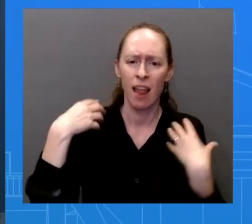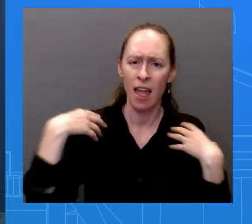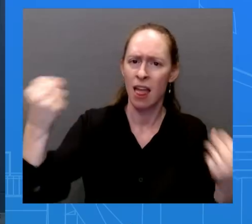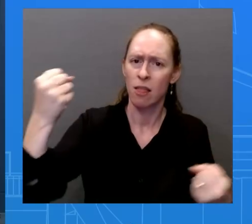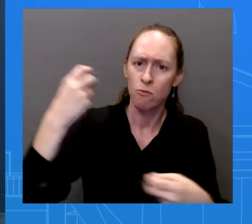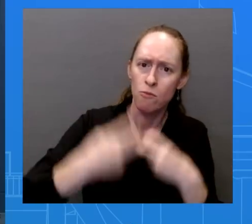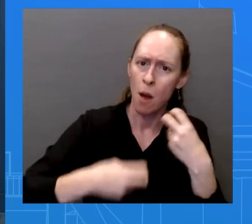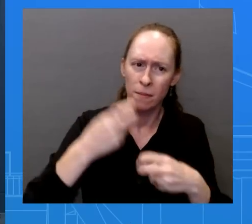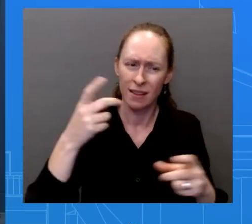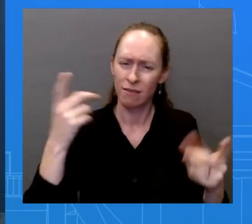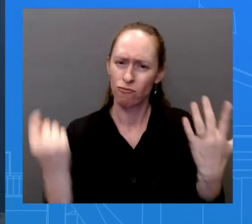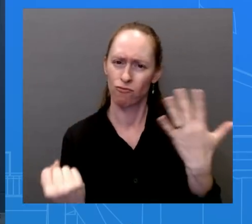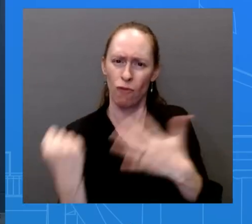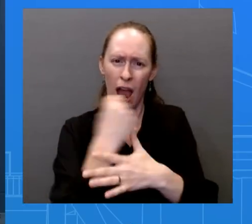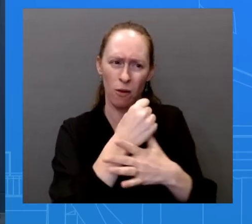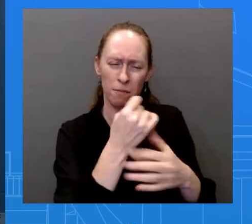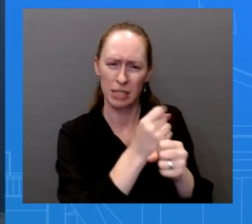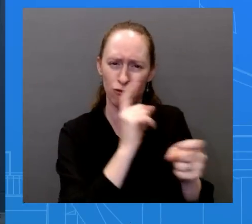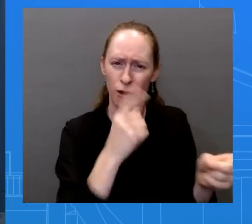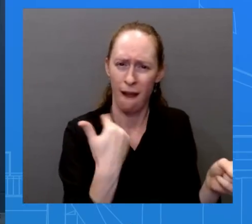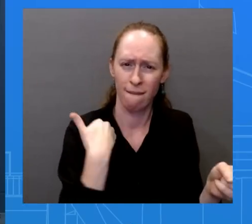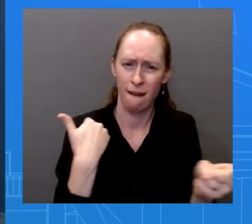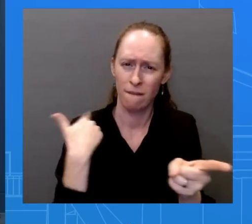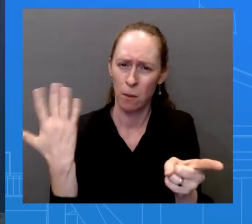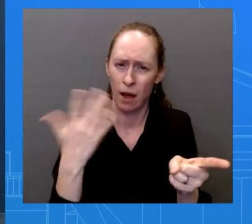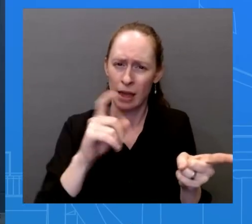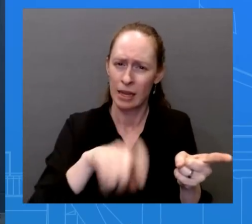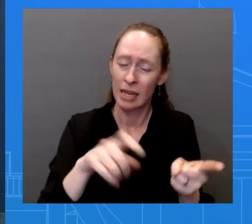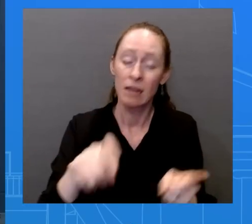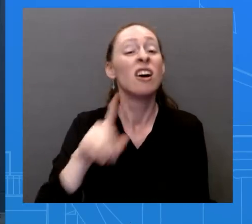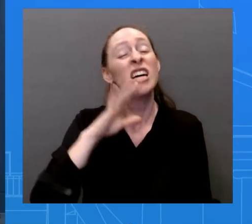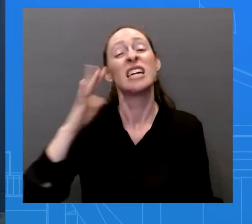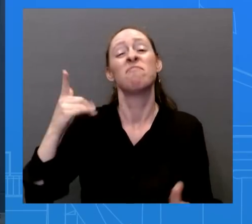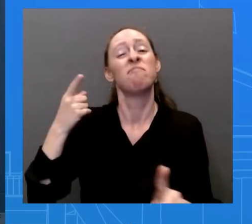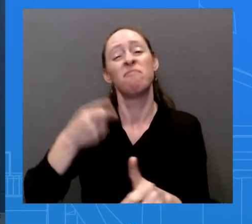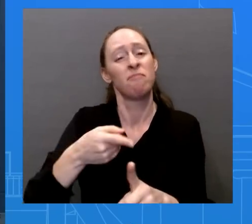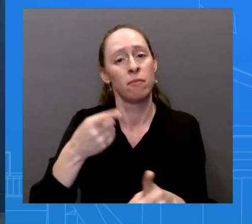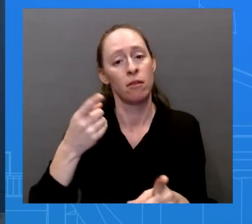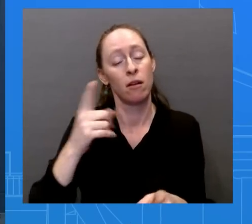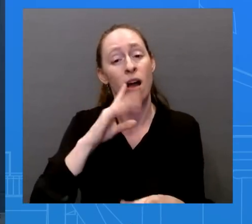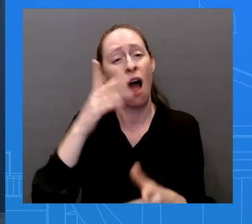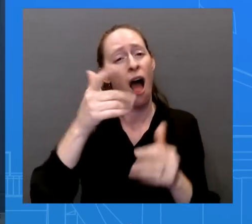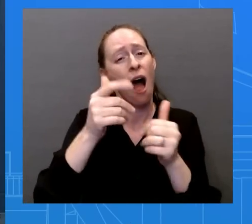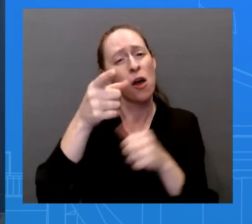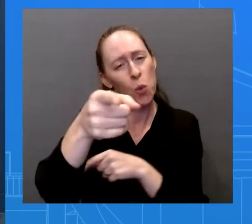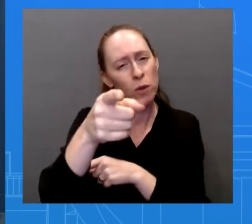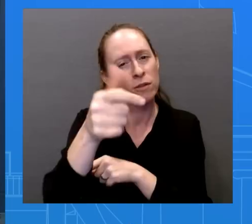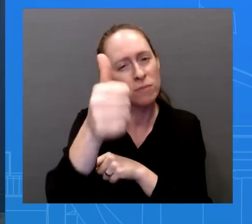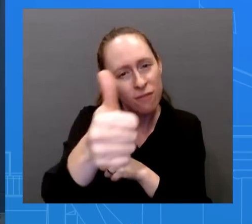to protect their families, or protect their communities is to get the updated COVID-19 vaccine. Now let me tell you a little bit about what we're doing